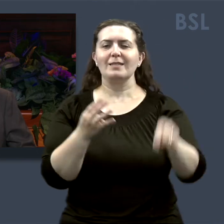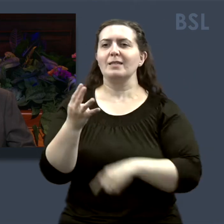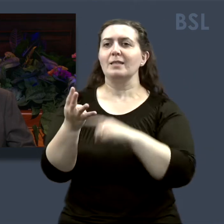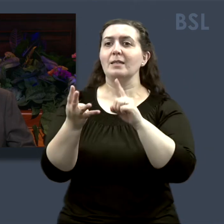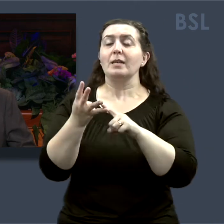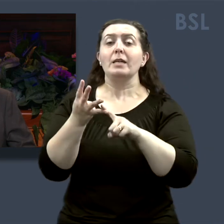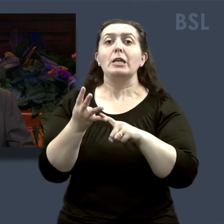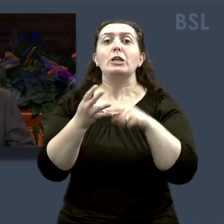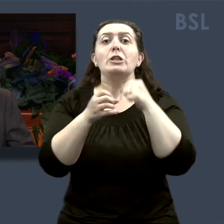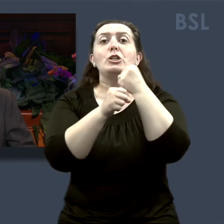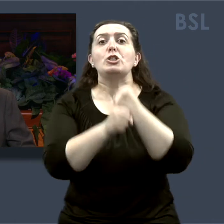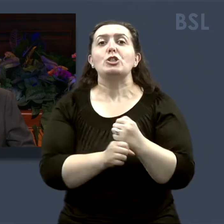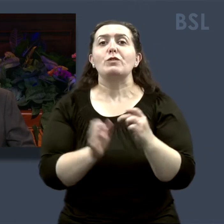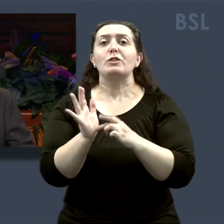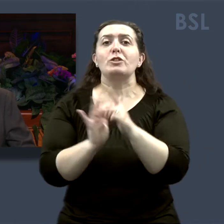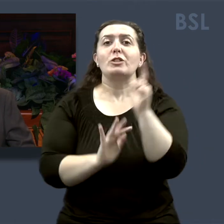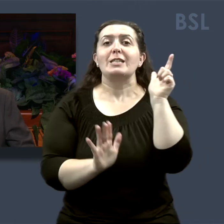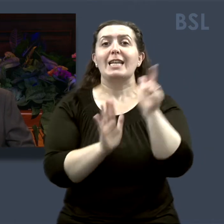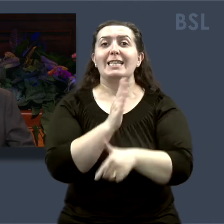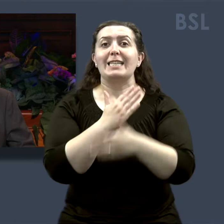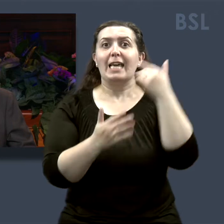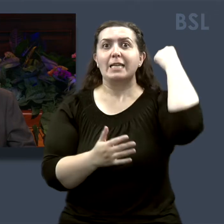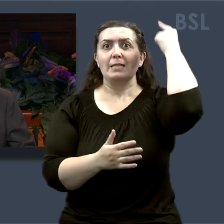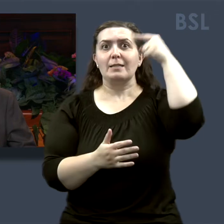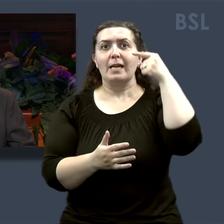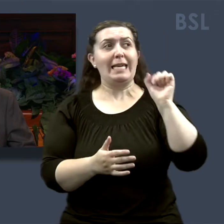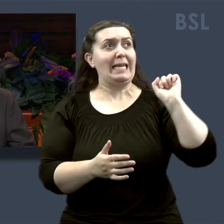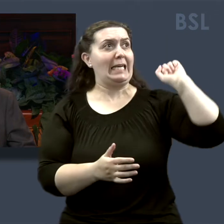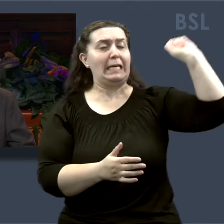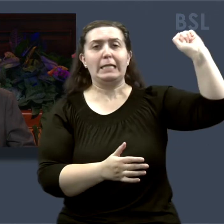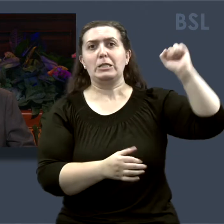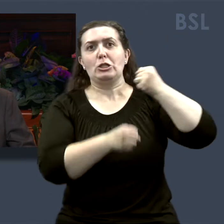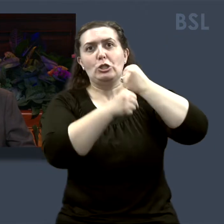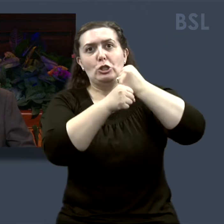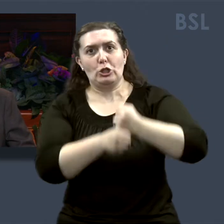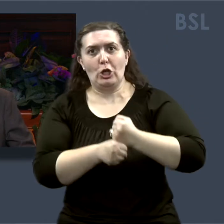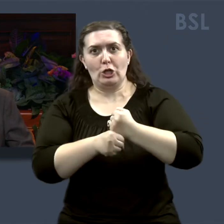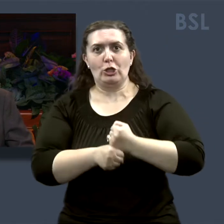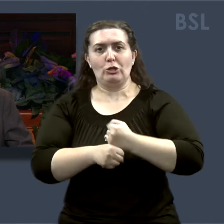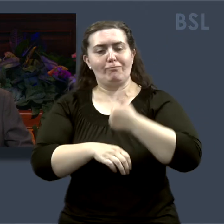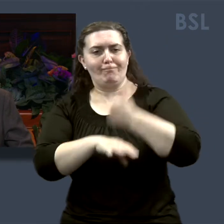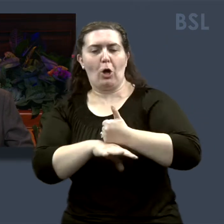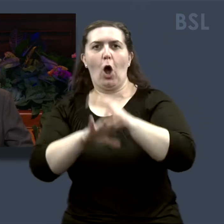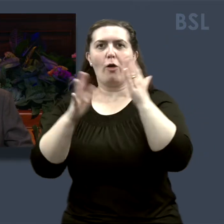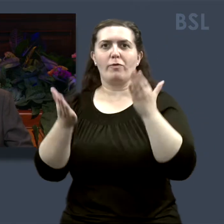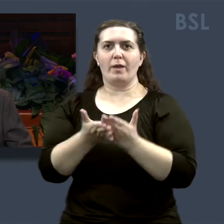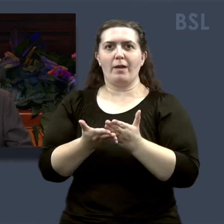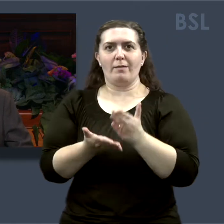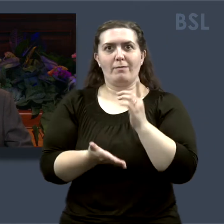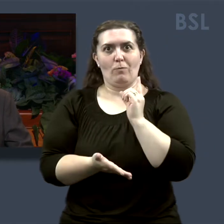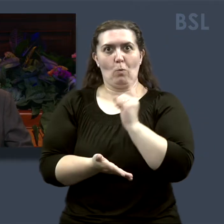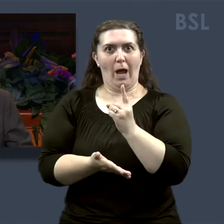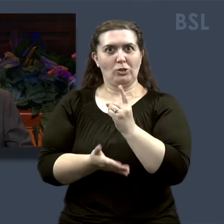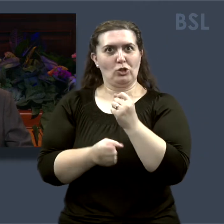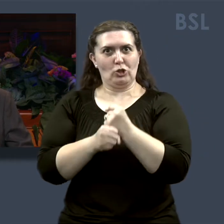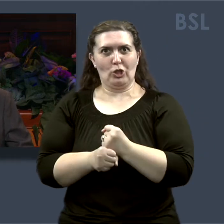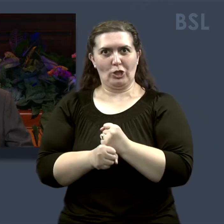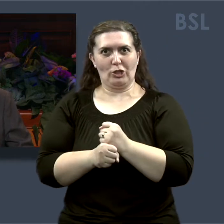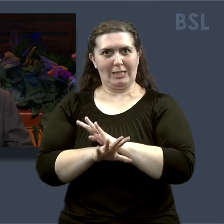The Church of Jesus Christ of Latter-day Saints is God’s restored Church on the earth.